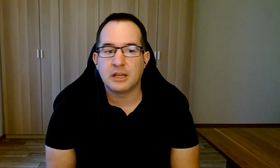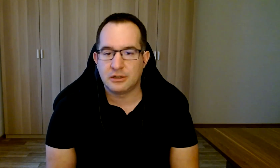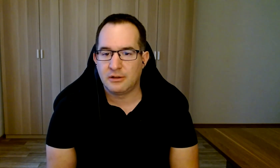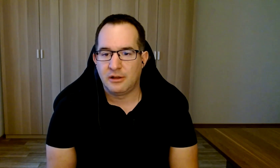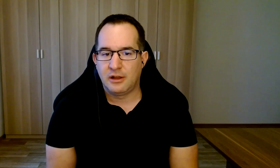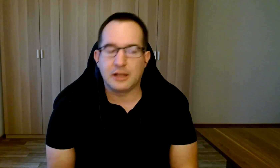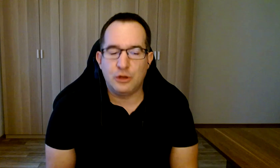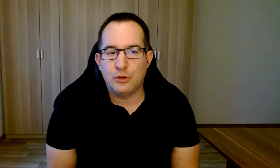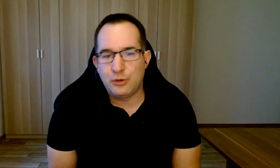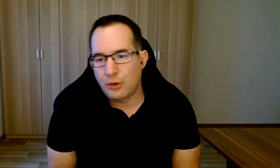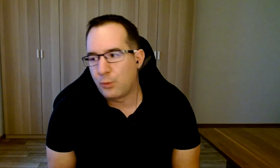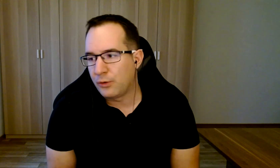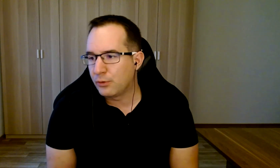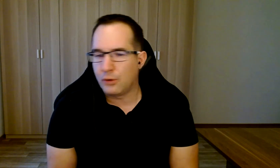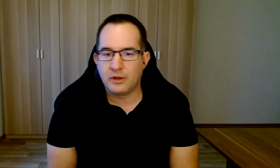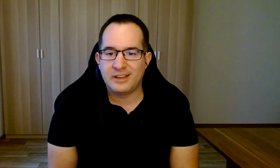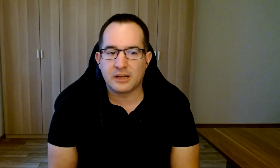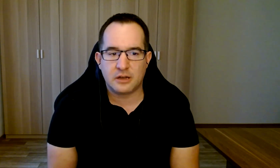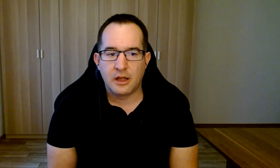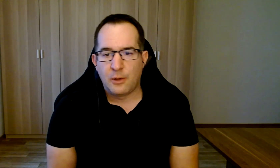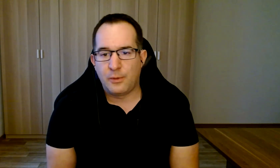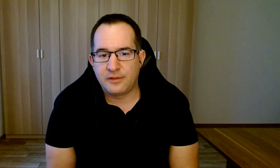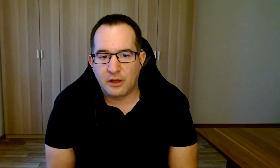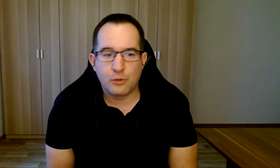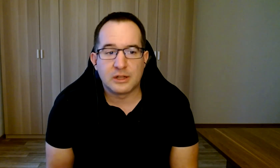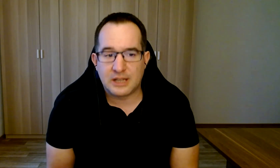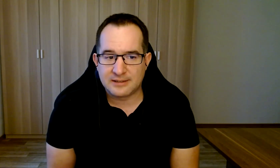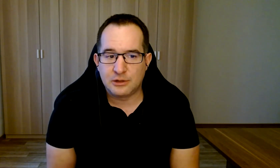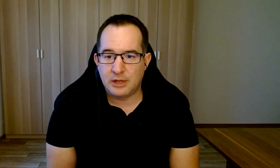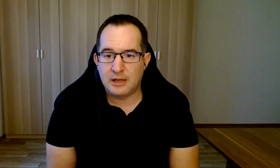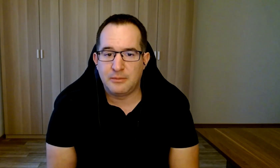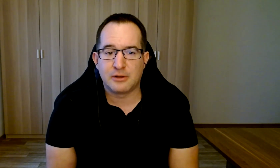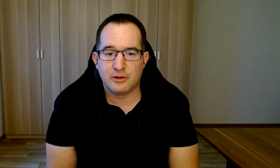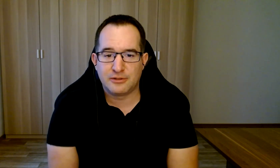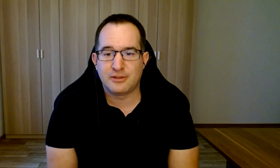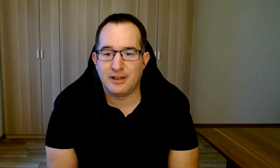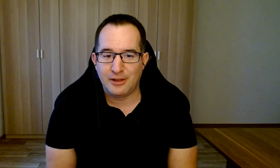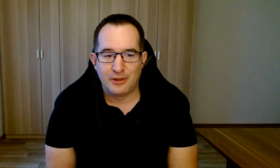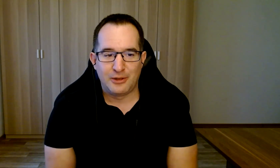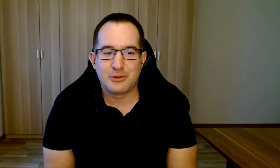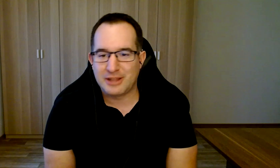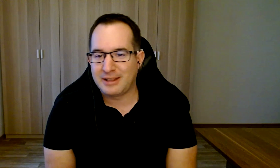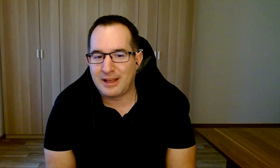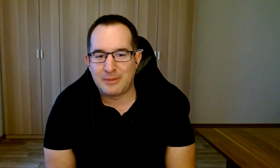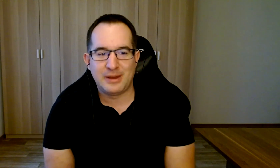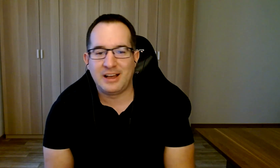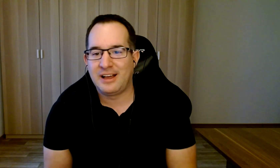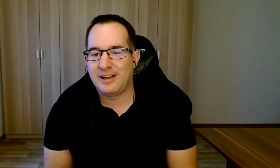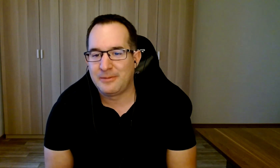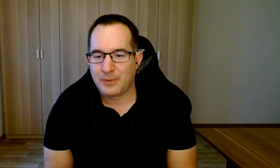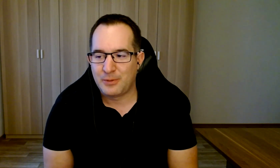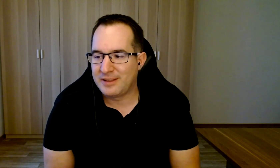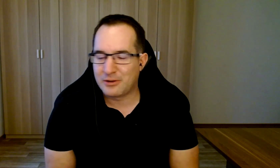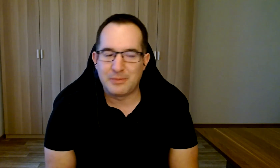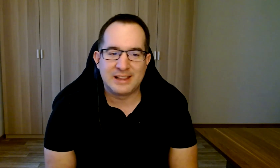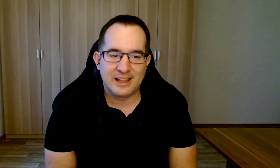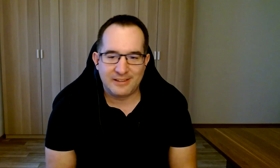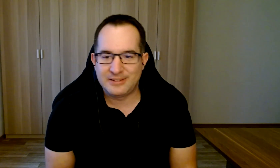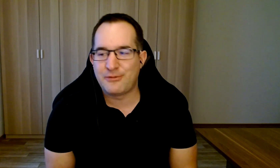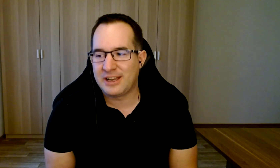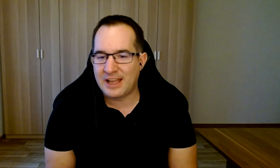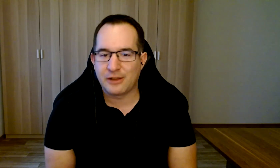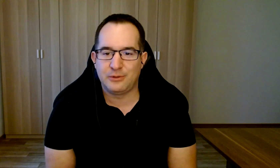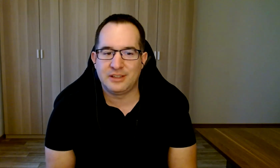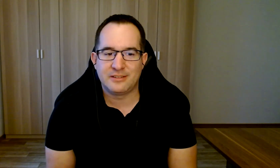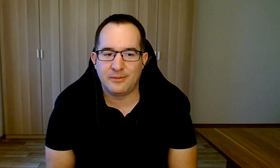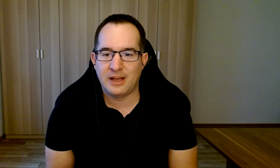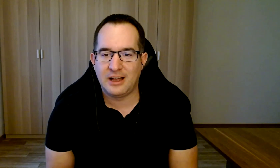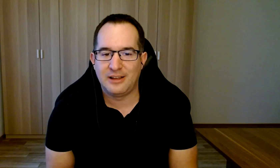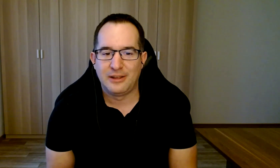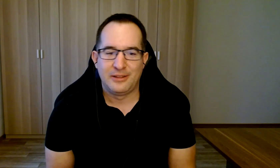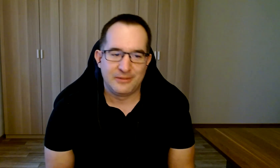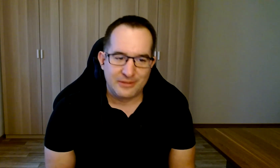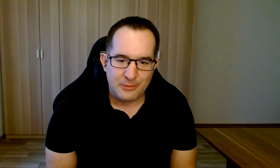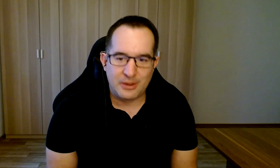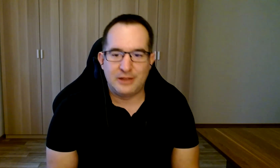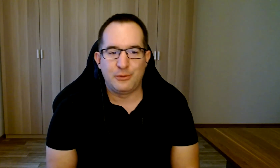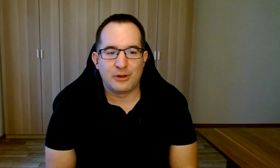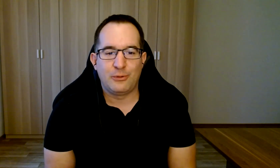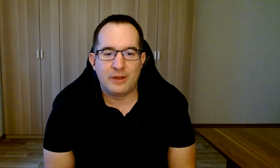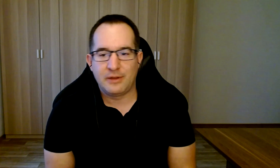Like, you don't want to go to the doctor with Google Translate today because you could end up with a completely different diagnosis than if you go there